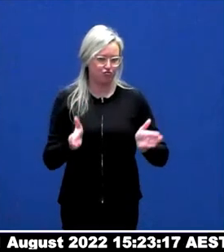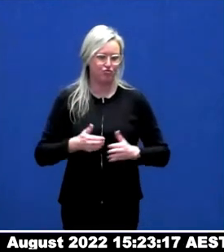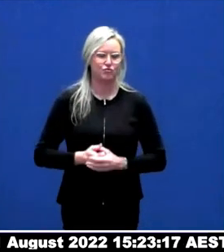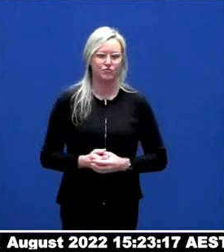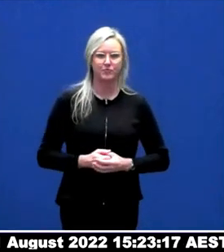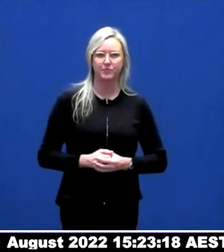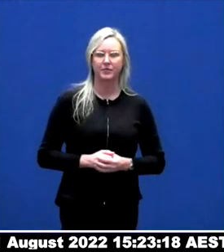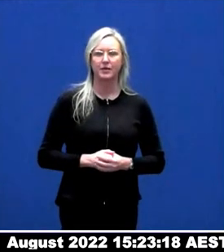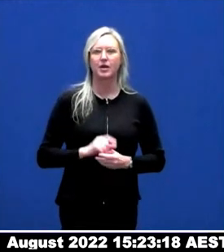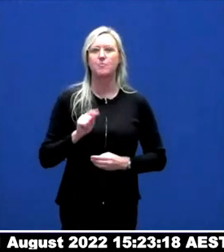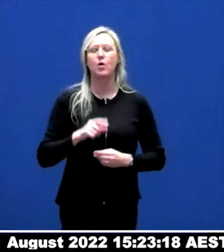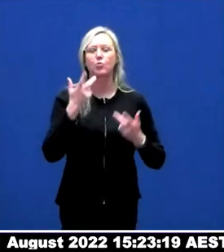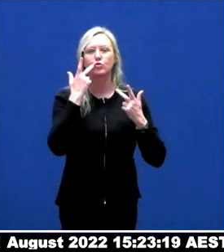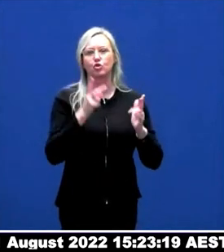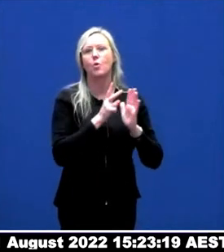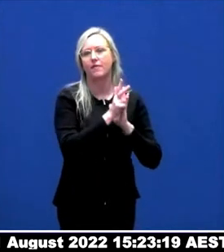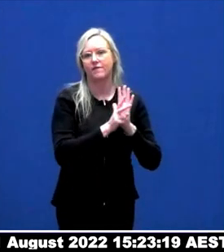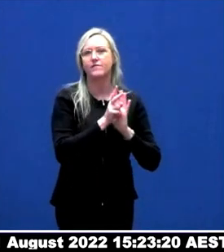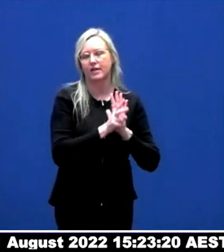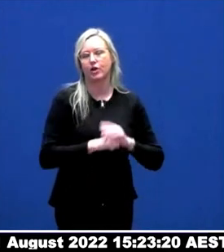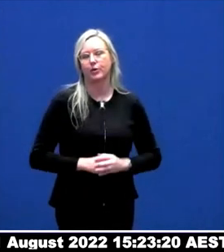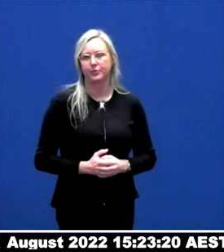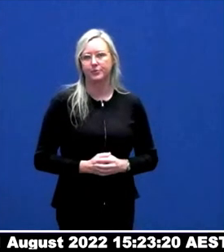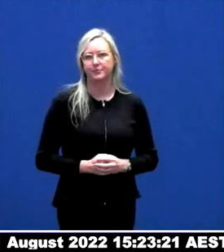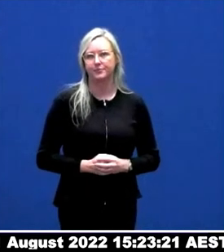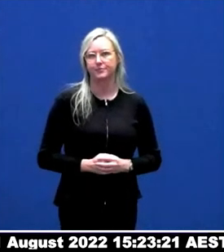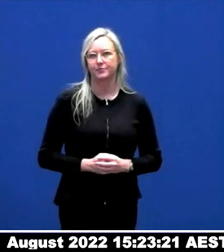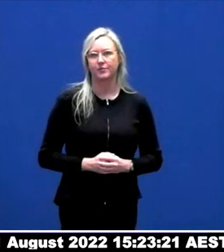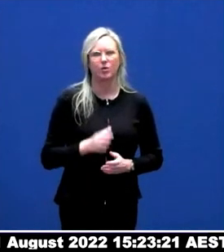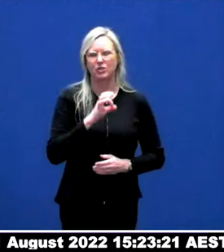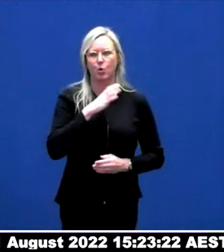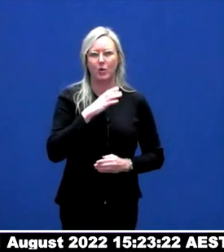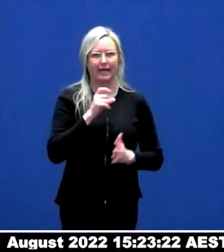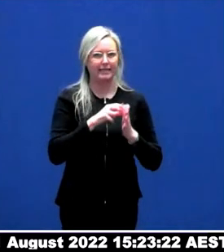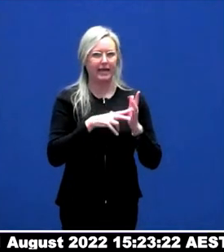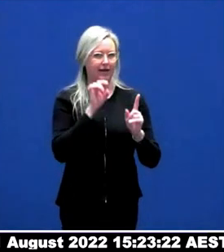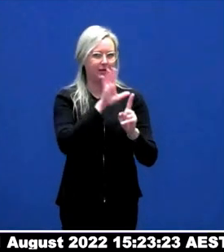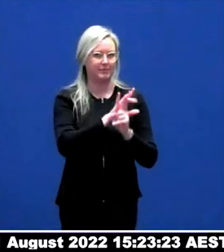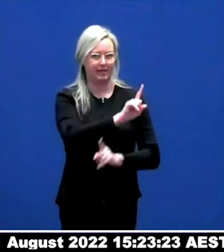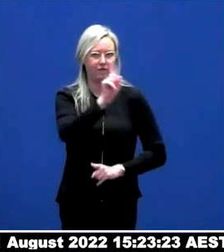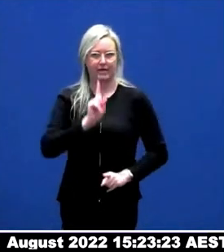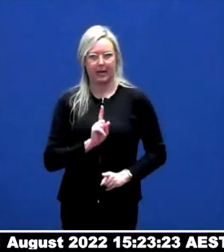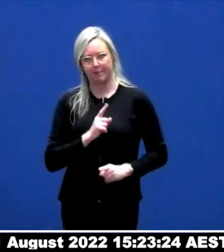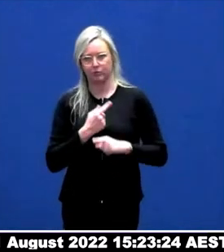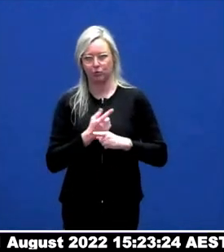just show the prerecorded evidence, but I don't require 'Dave' to come up or present himself to you. CHAIR: Alright.